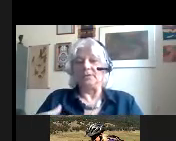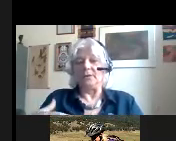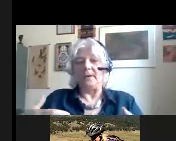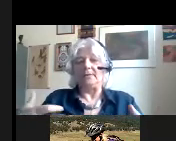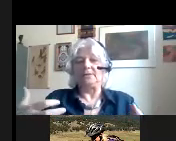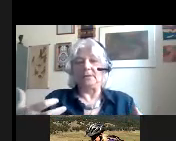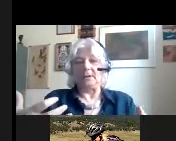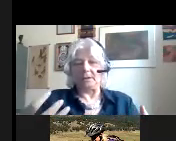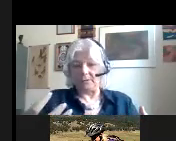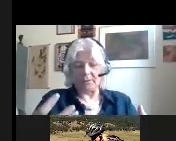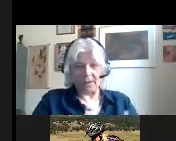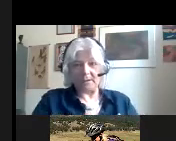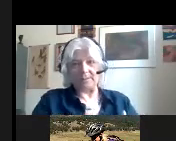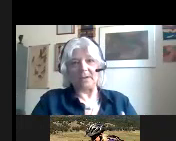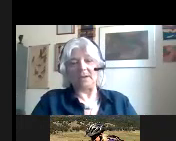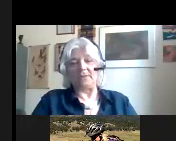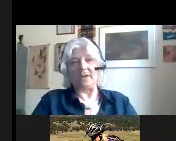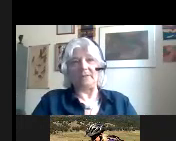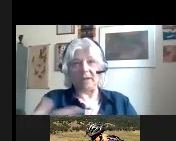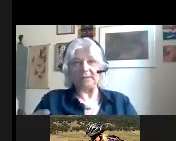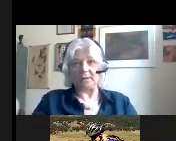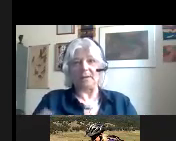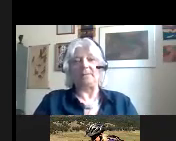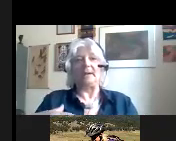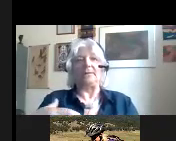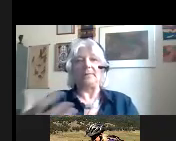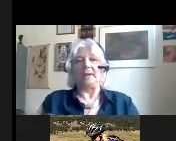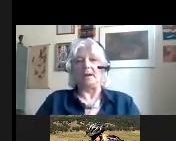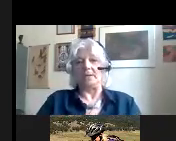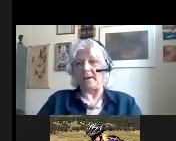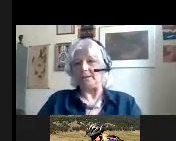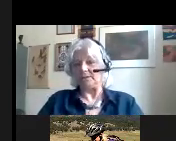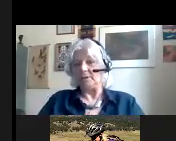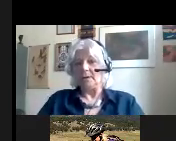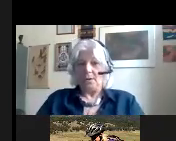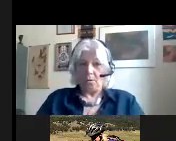have less income that have to pay higher rates, or